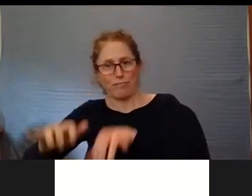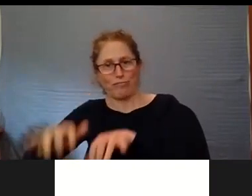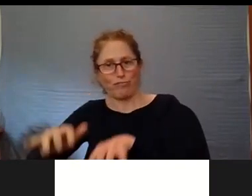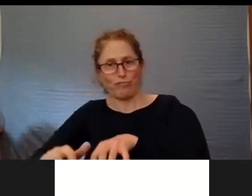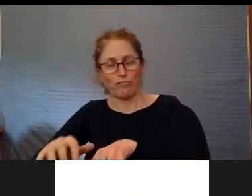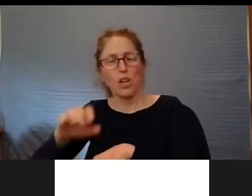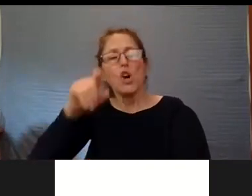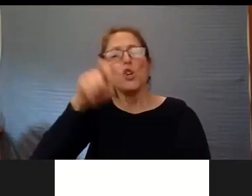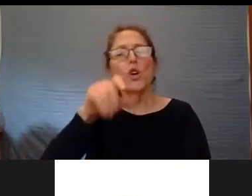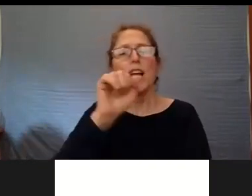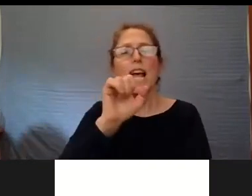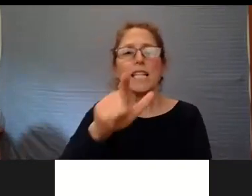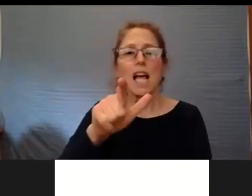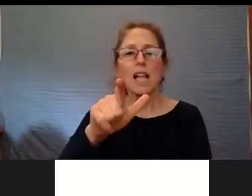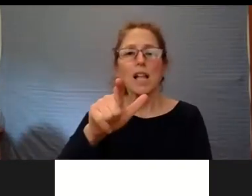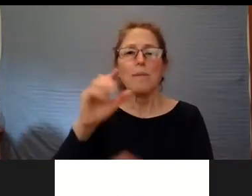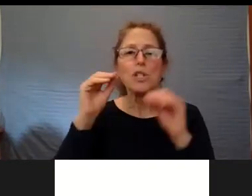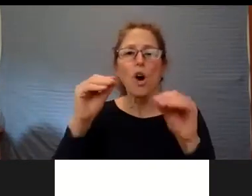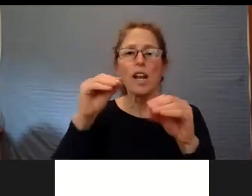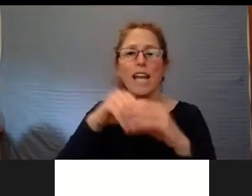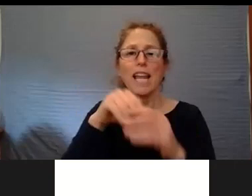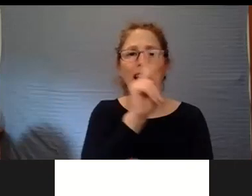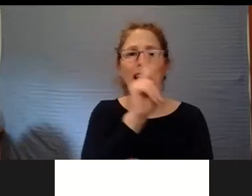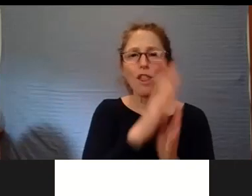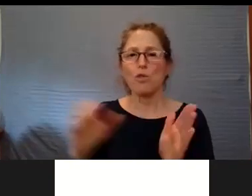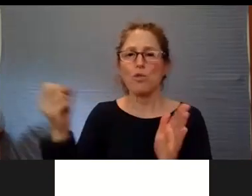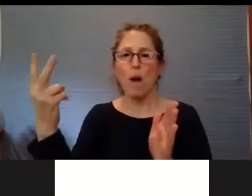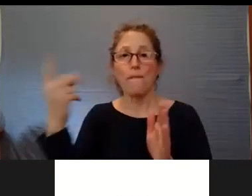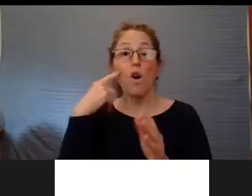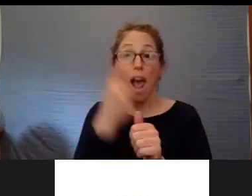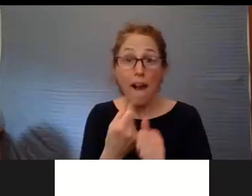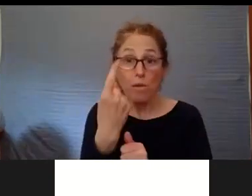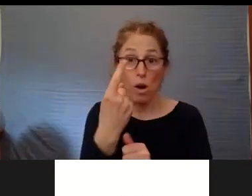Should ASL be taught in K-12 schools for everyone? I'm assuming in the U.S.